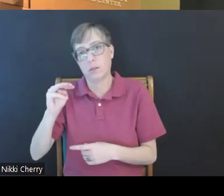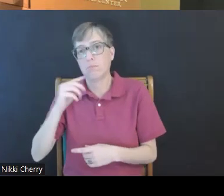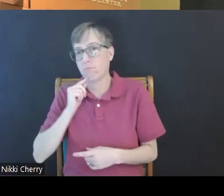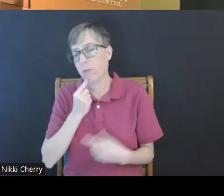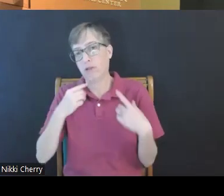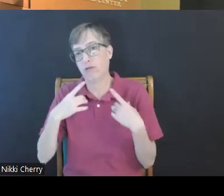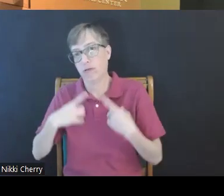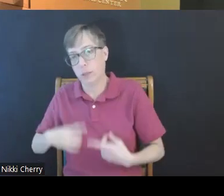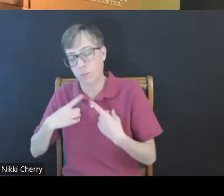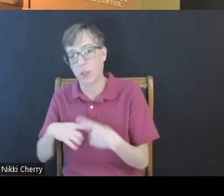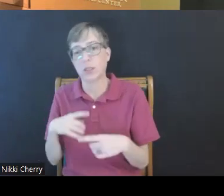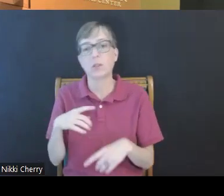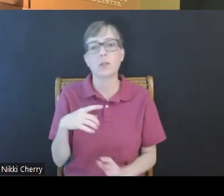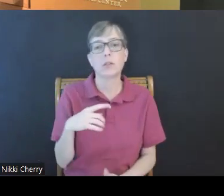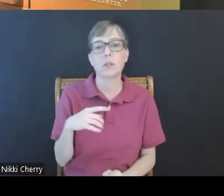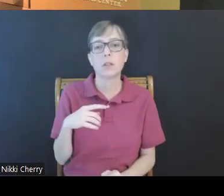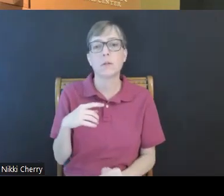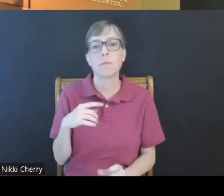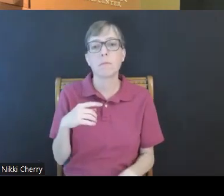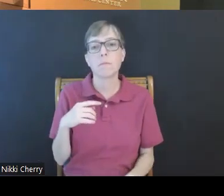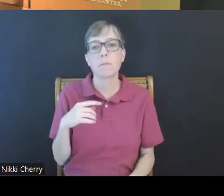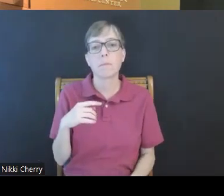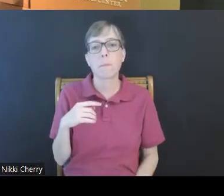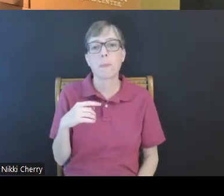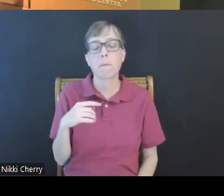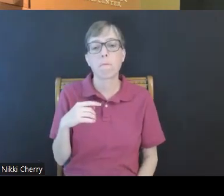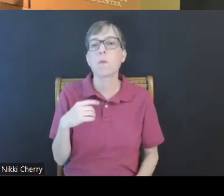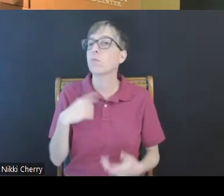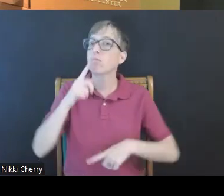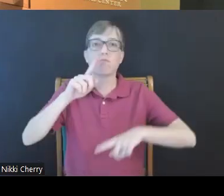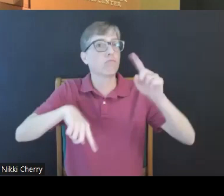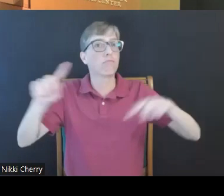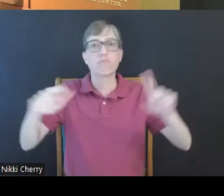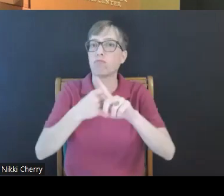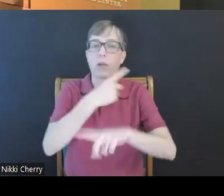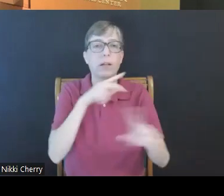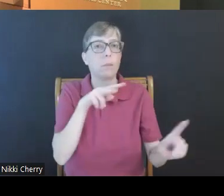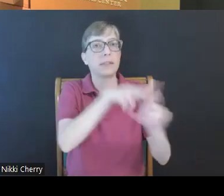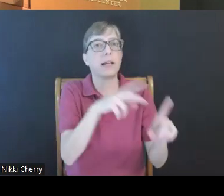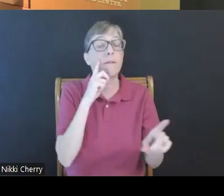in five states and we randomly assigned them to get usual primary care or to get uh collaborative